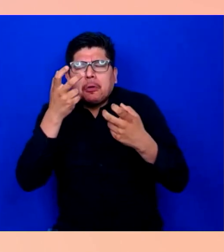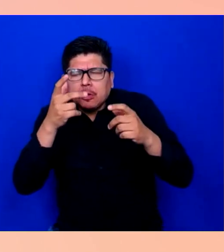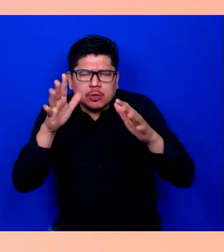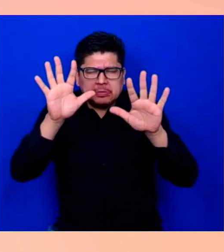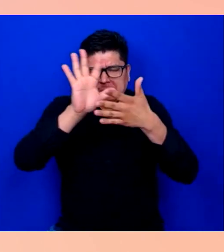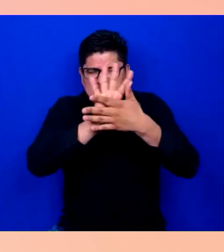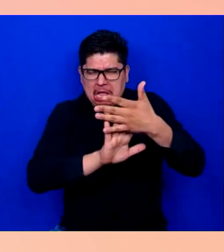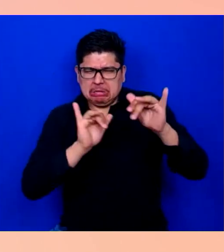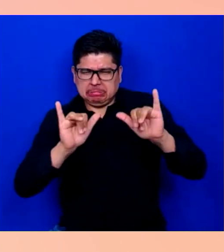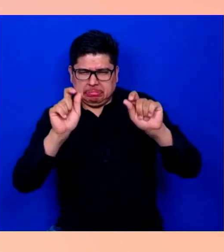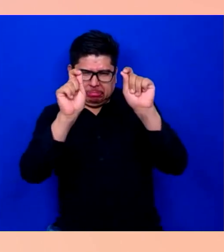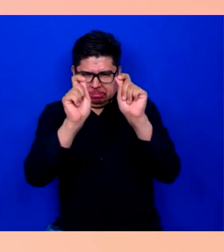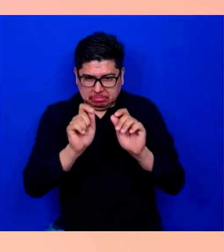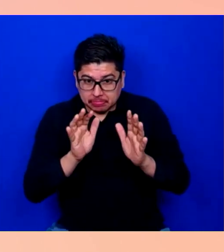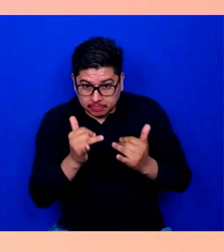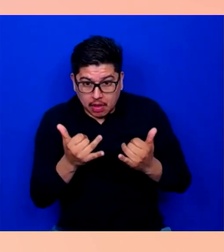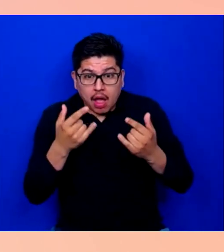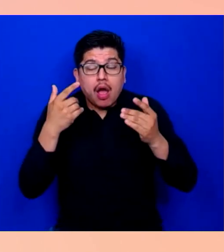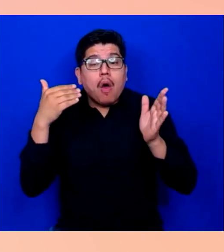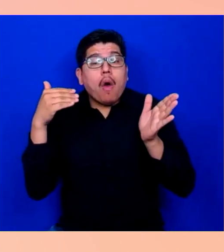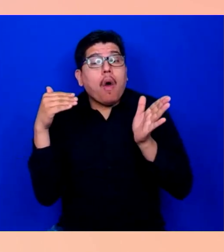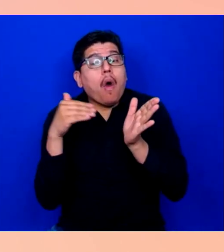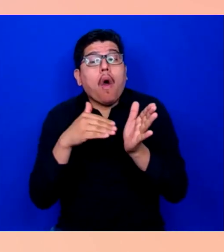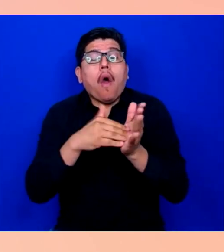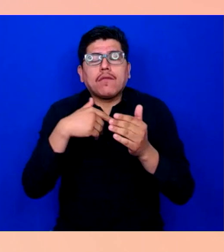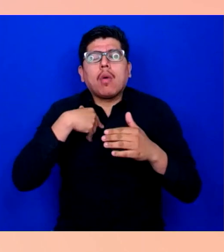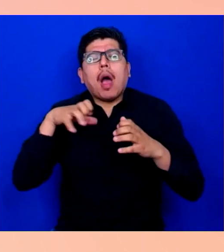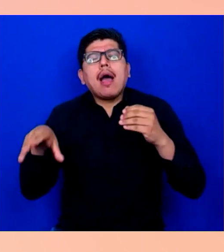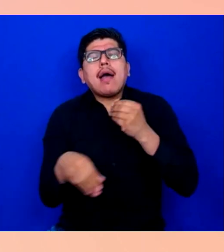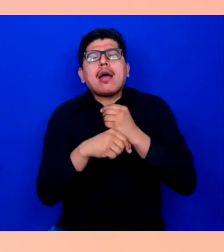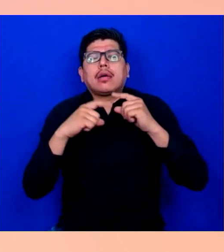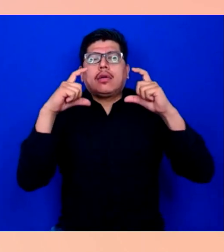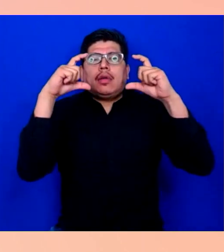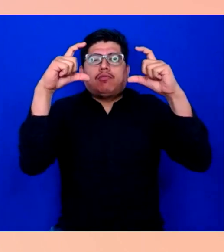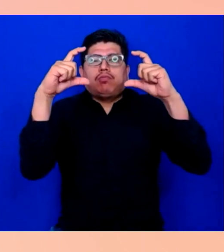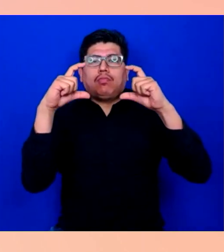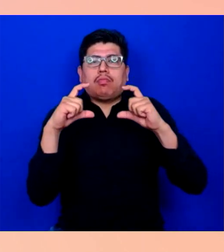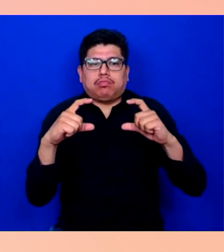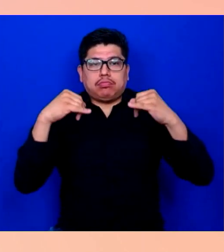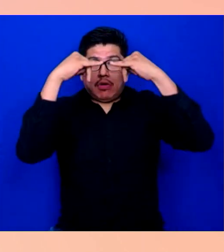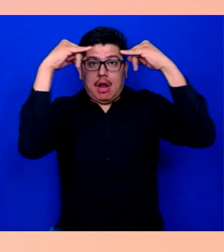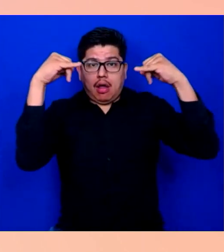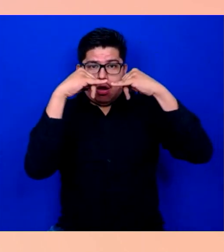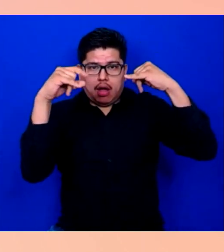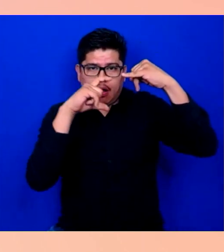I add two new perimeters to the validate method and now every test that references it is broken.